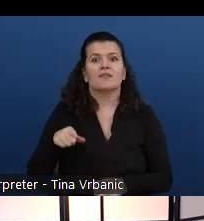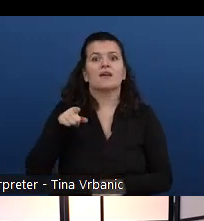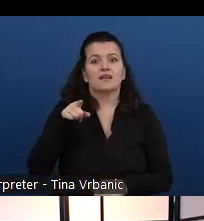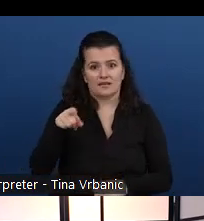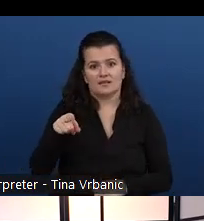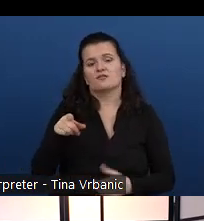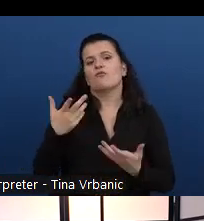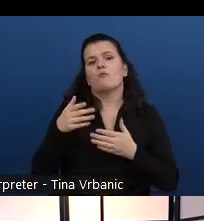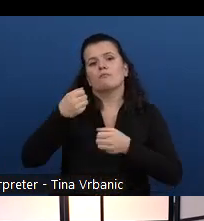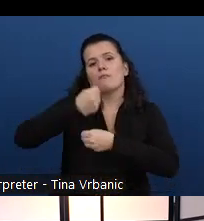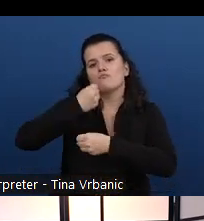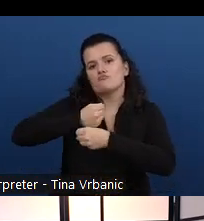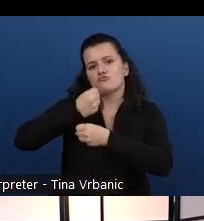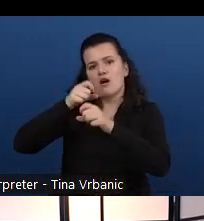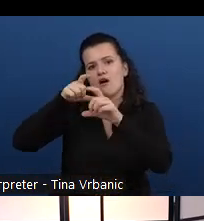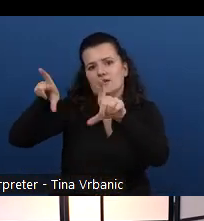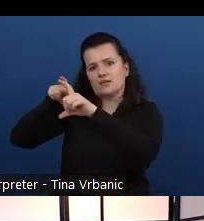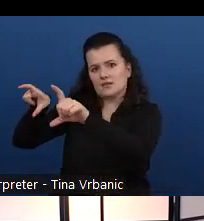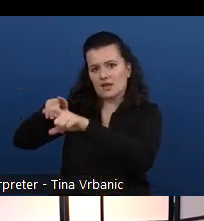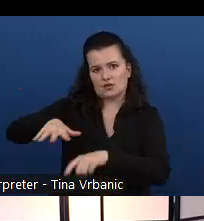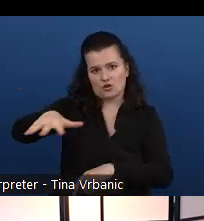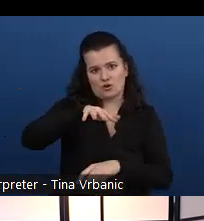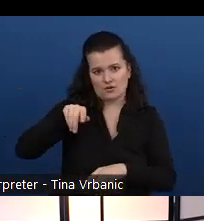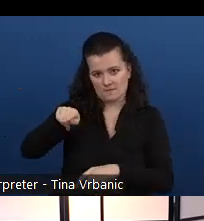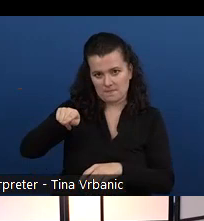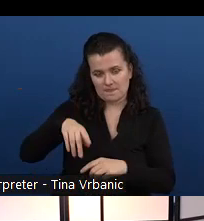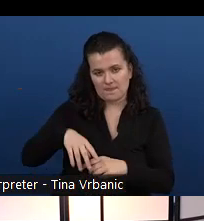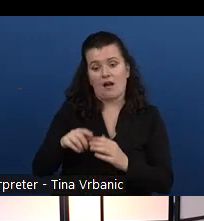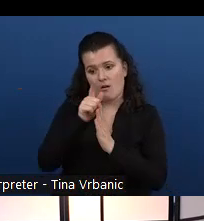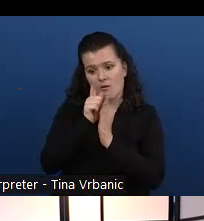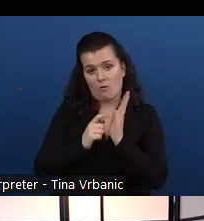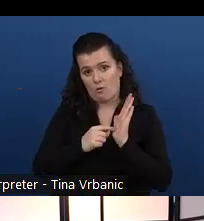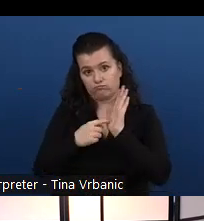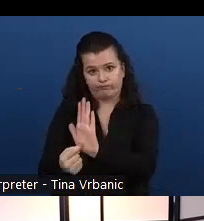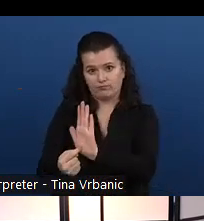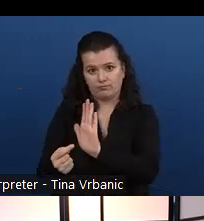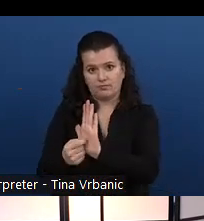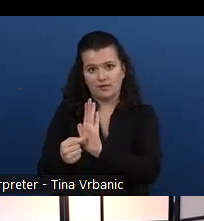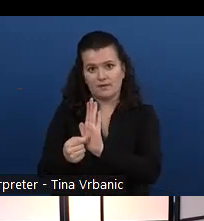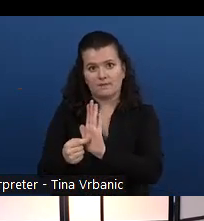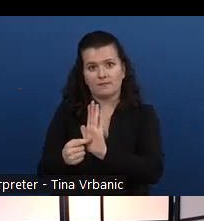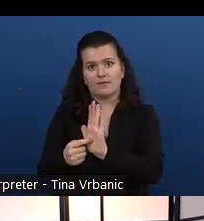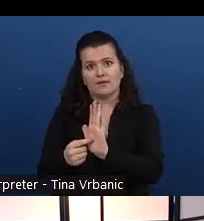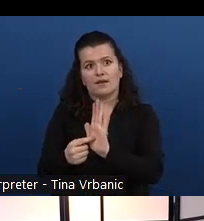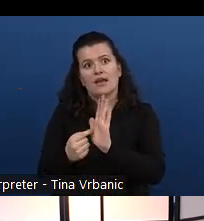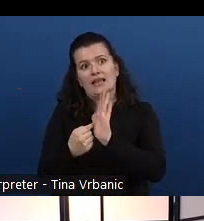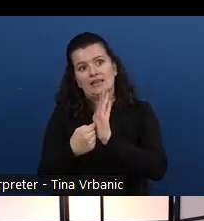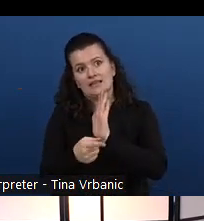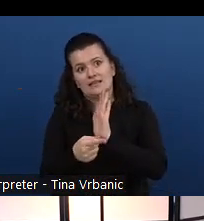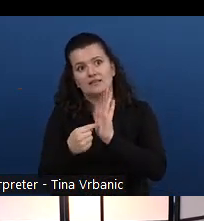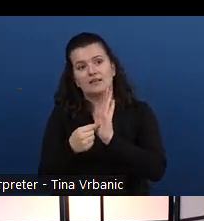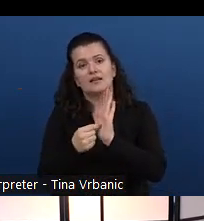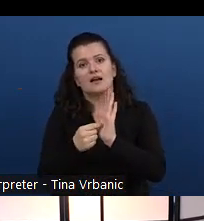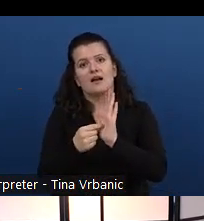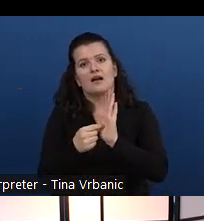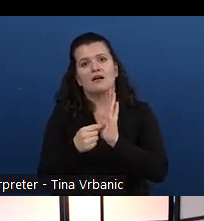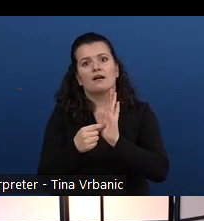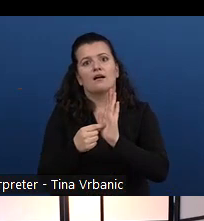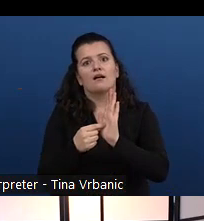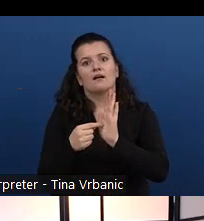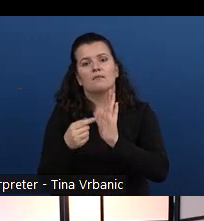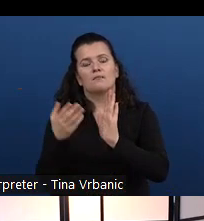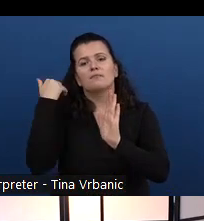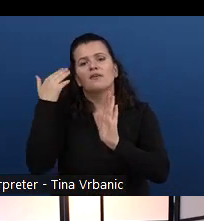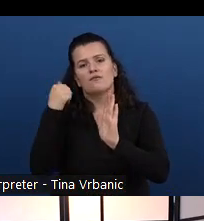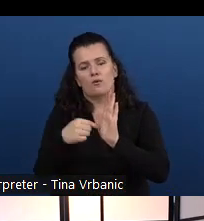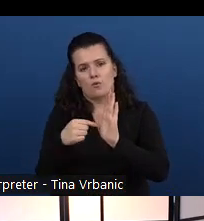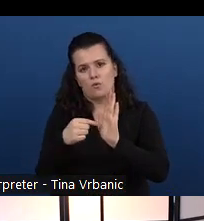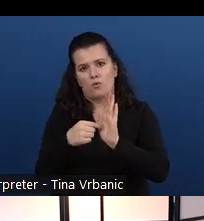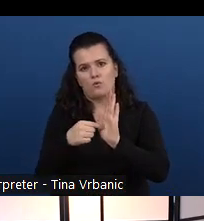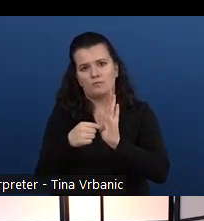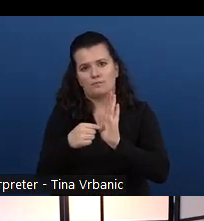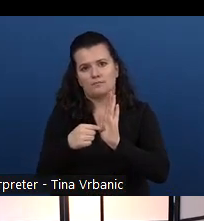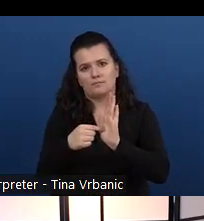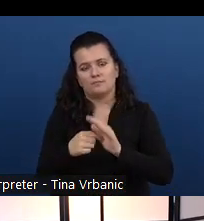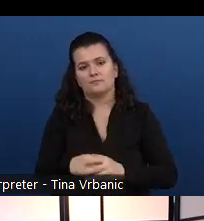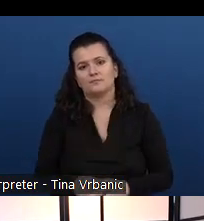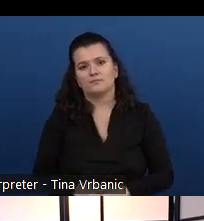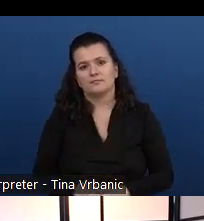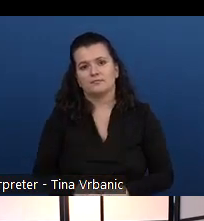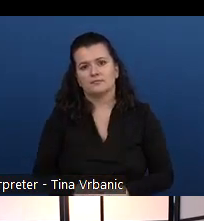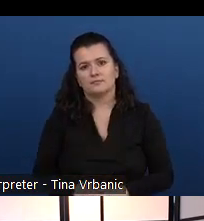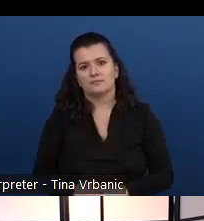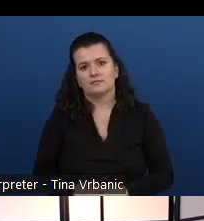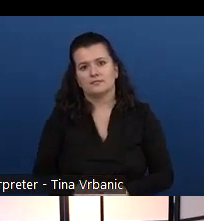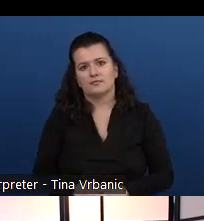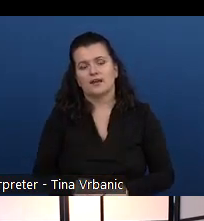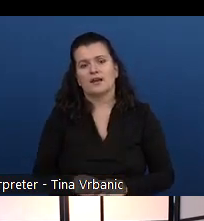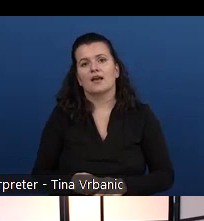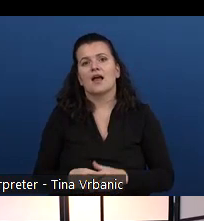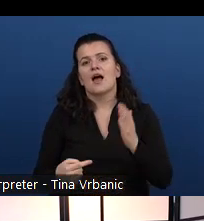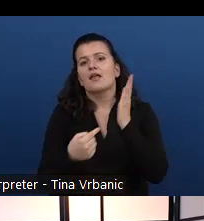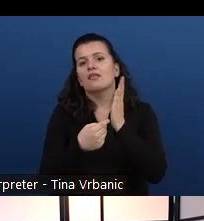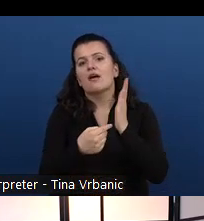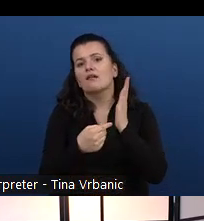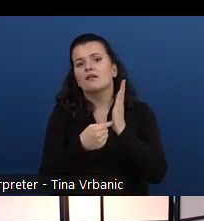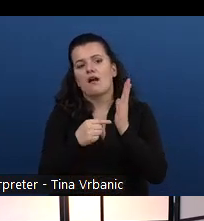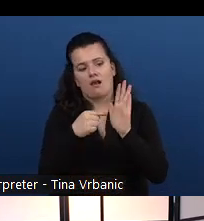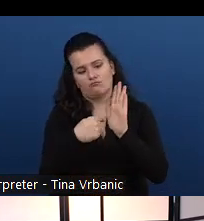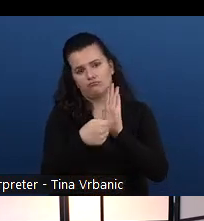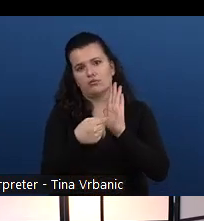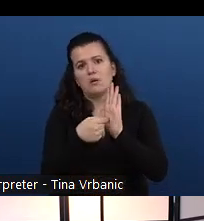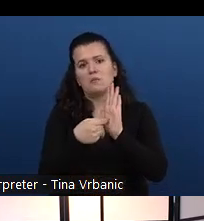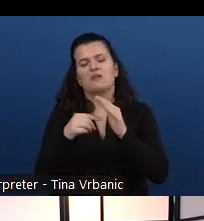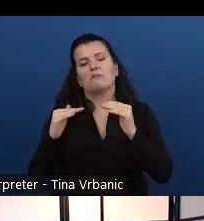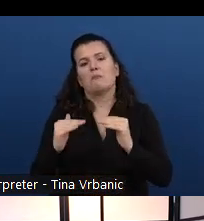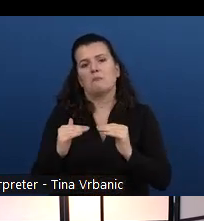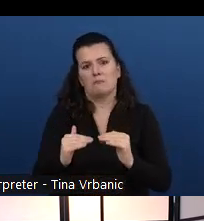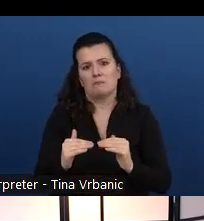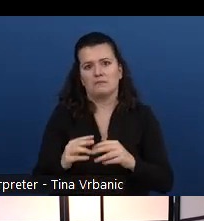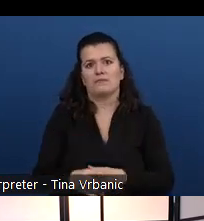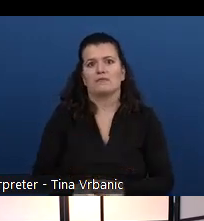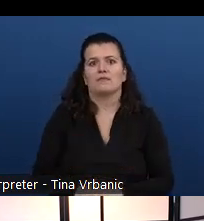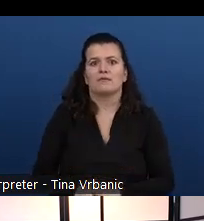So we have a technical requirement that is lower, but we have more organizations